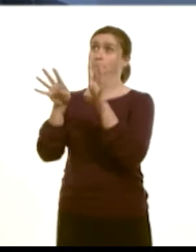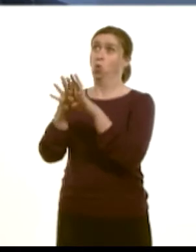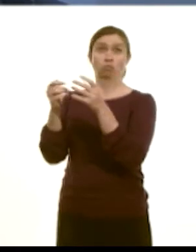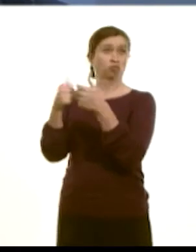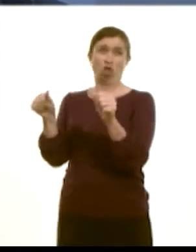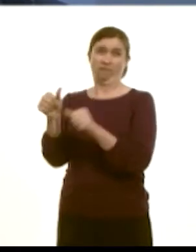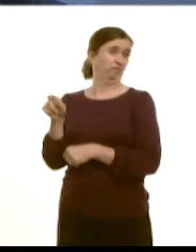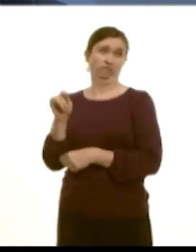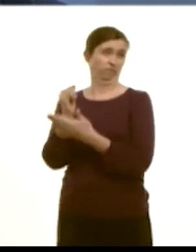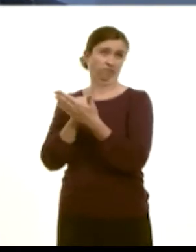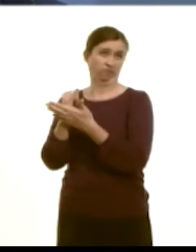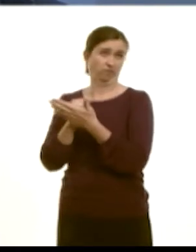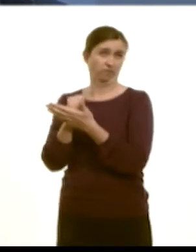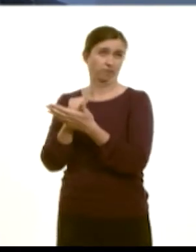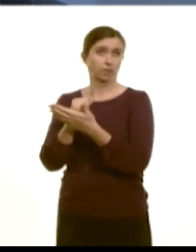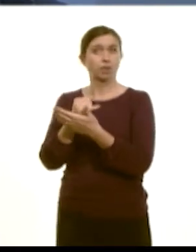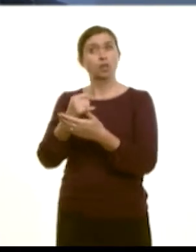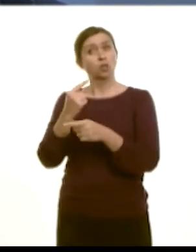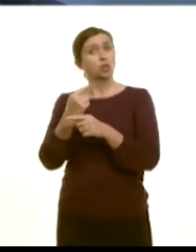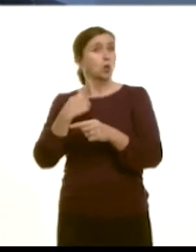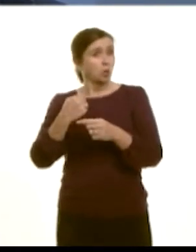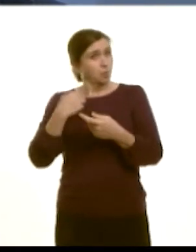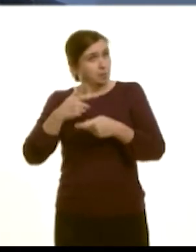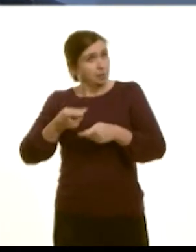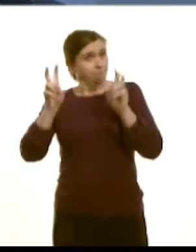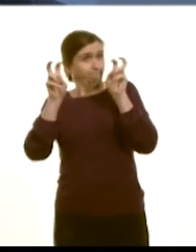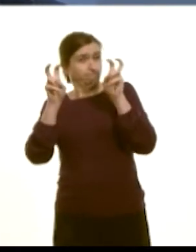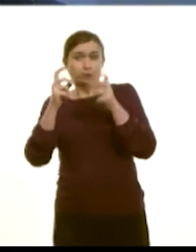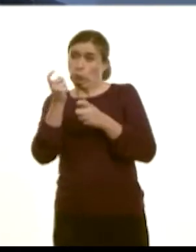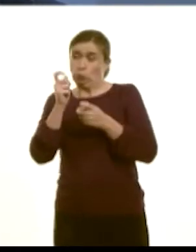When you talk about imminent collapse, when we talk about difficulties within the health